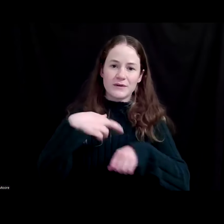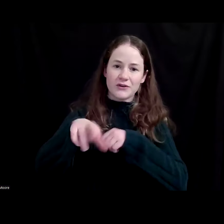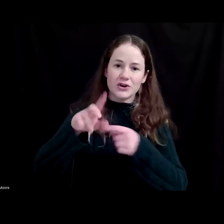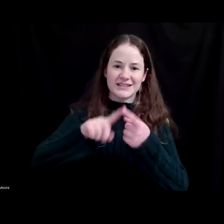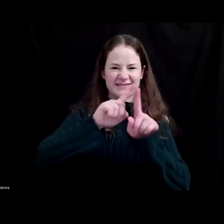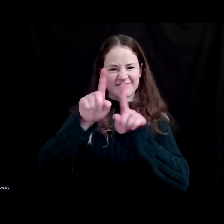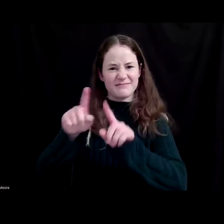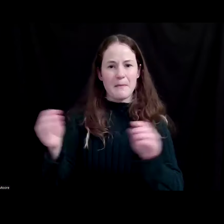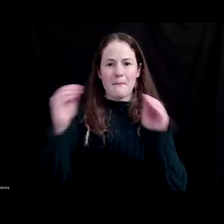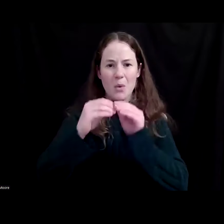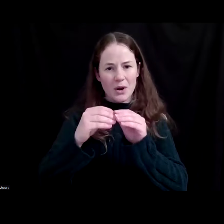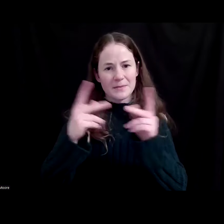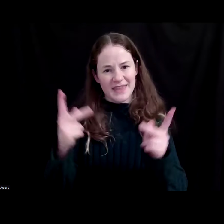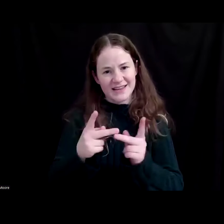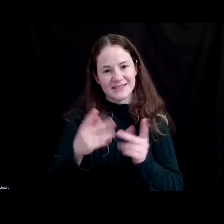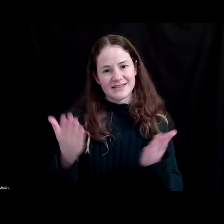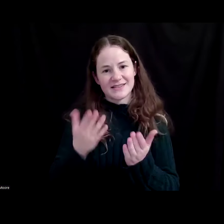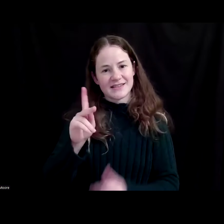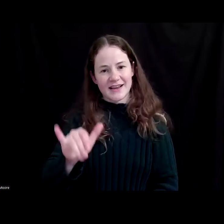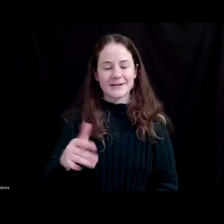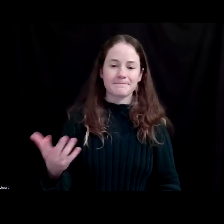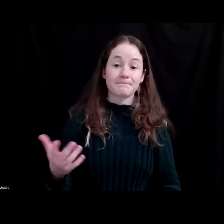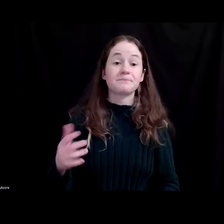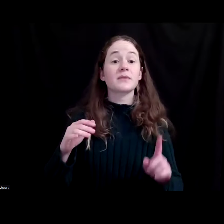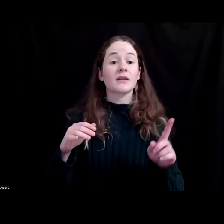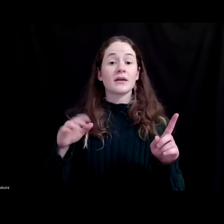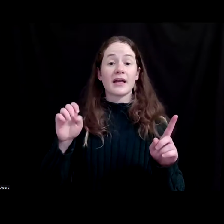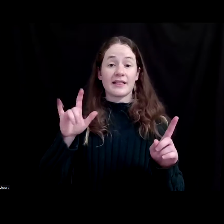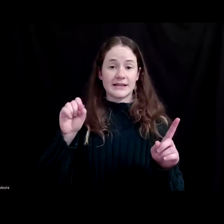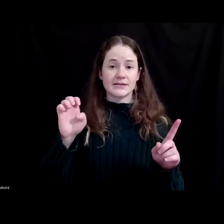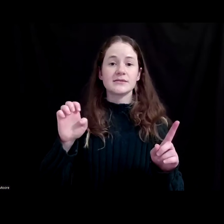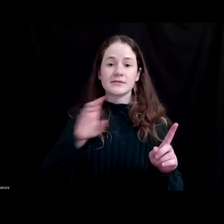Jonathan has put some great things in the chat too that answer and get to some of your